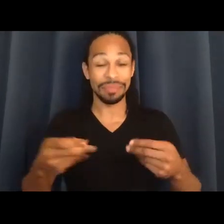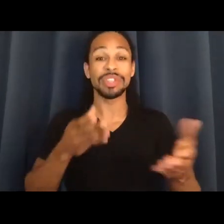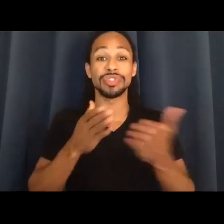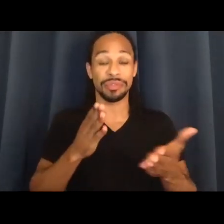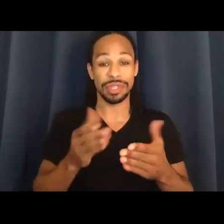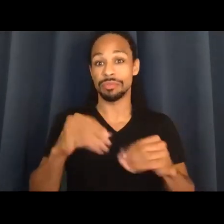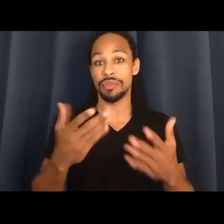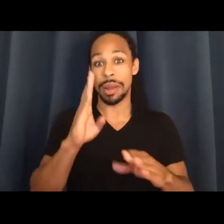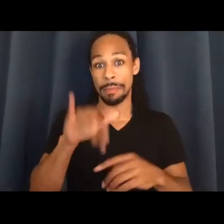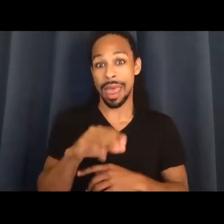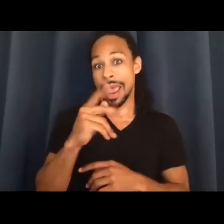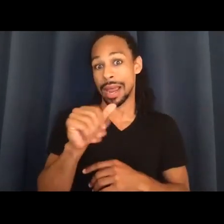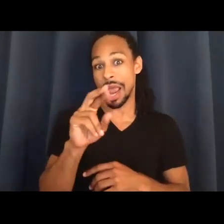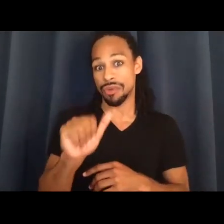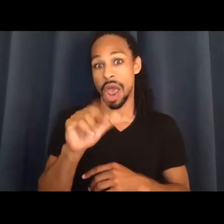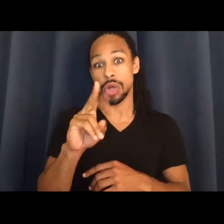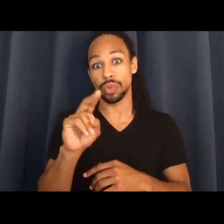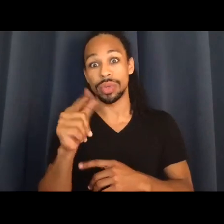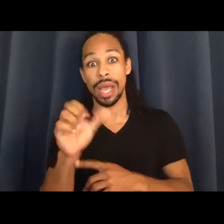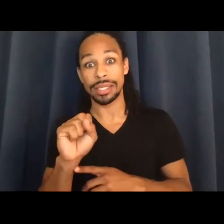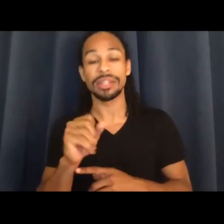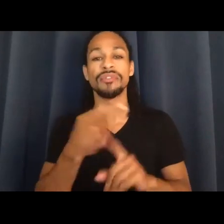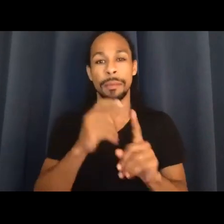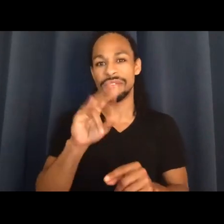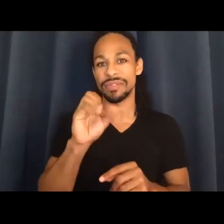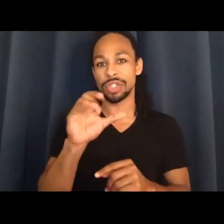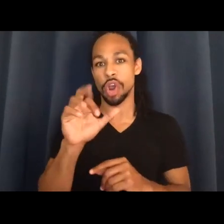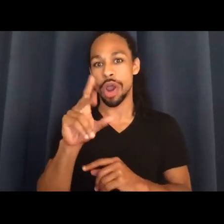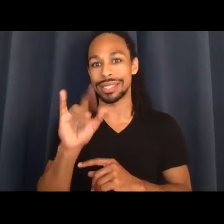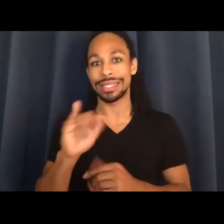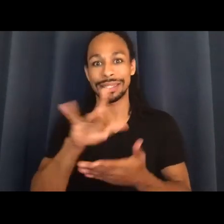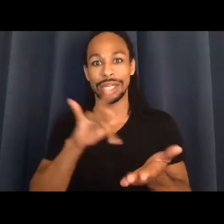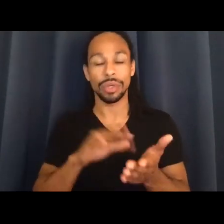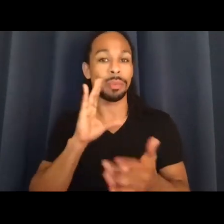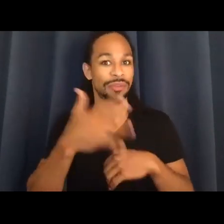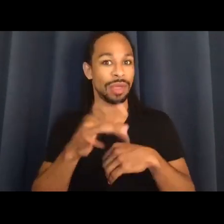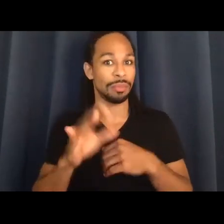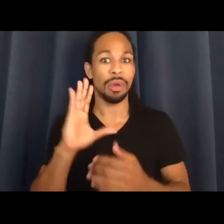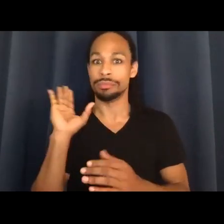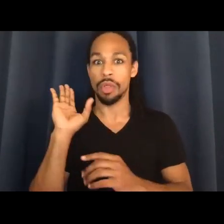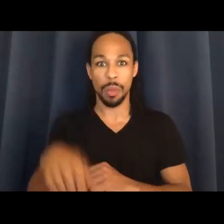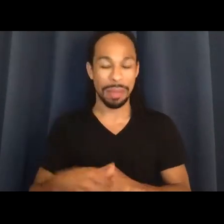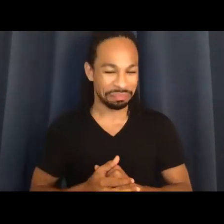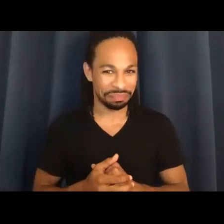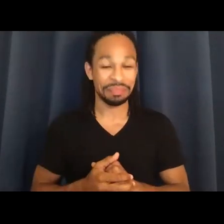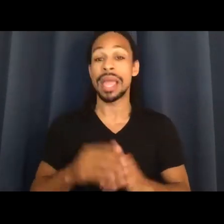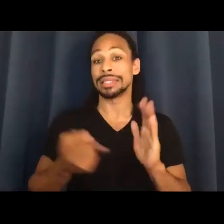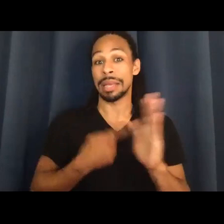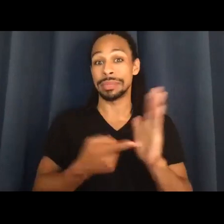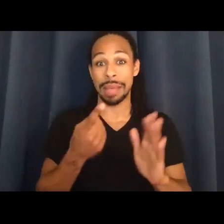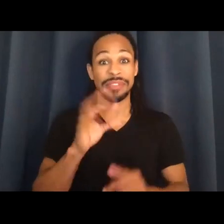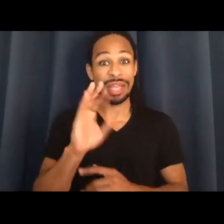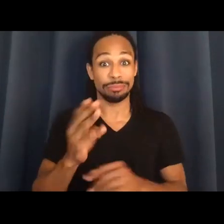from the Viscardi Center will be available throughout the event. The close captioning